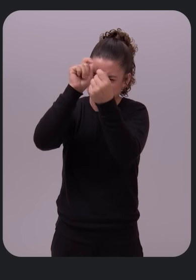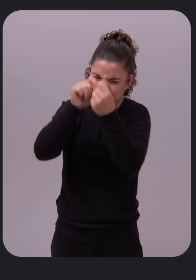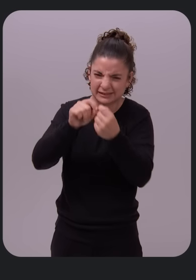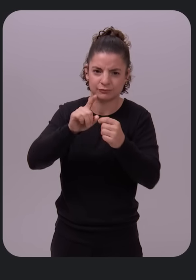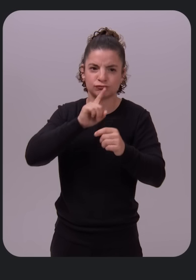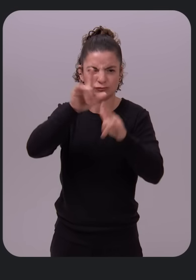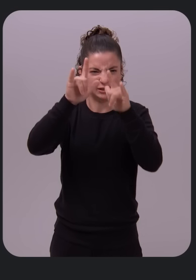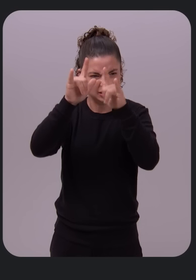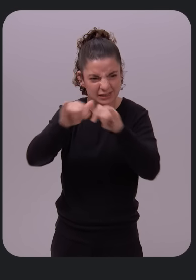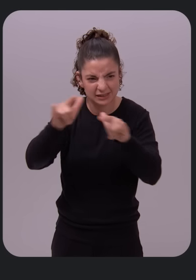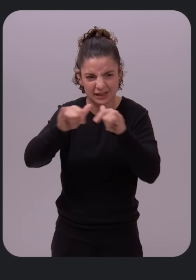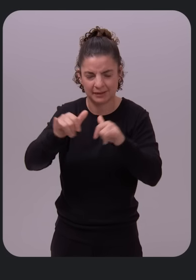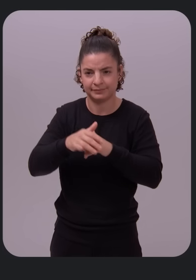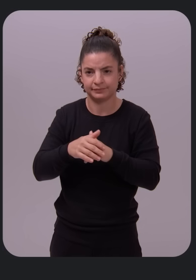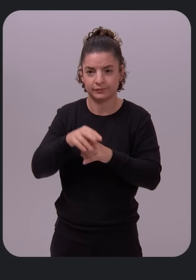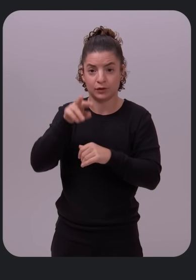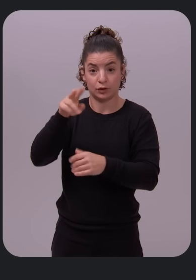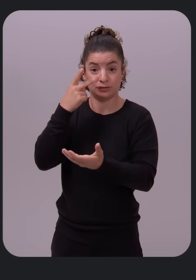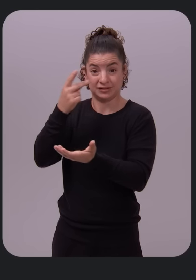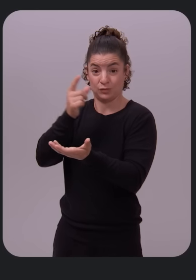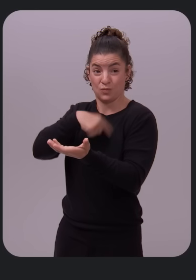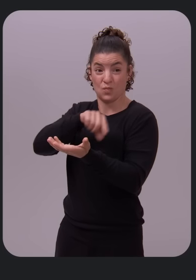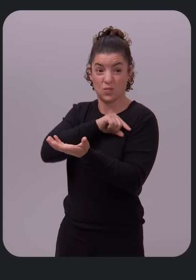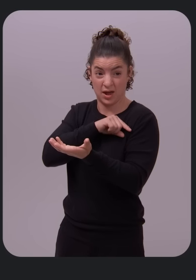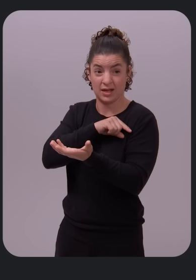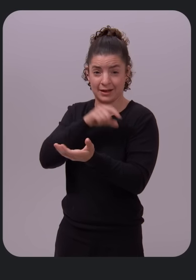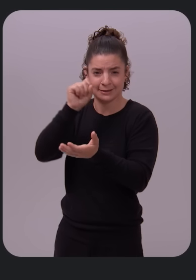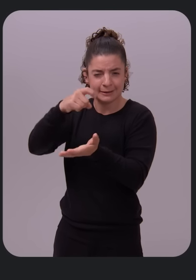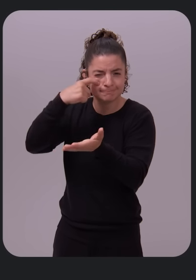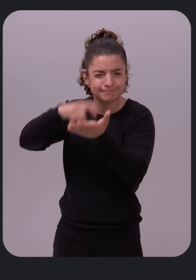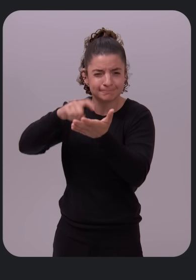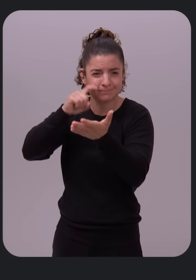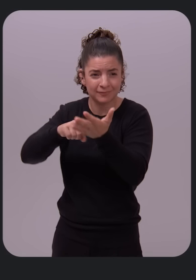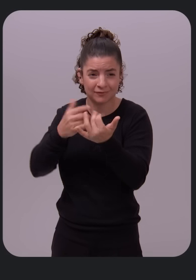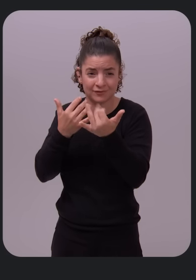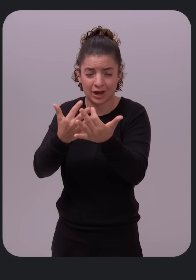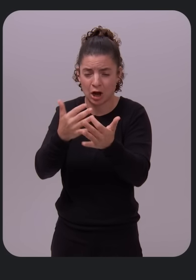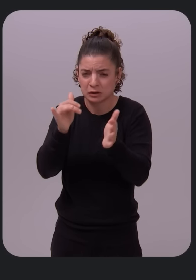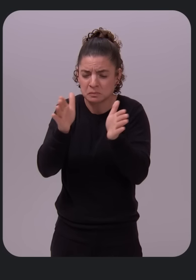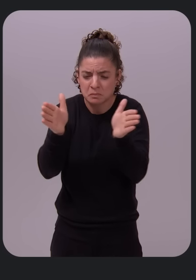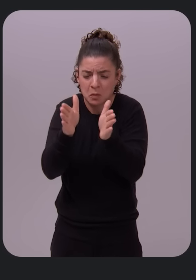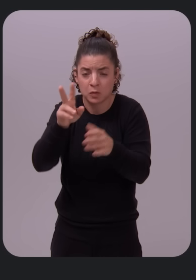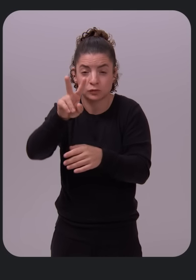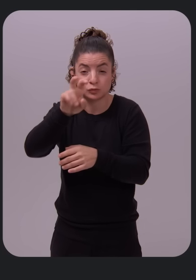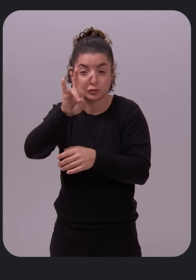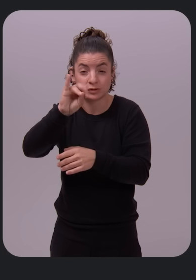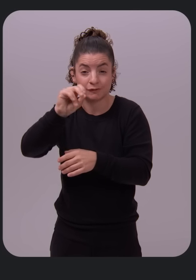Just look at the resolution. It can detect fires as small as 270 square feet,